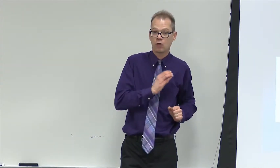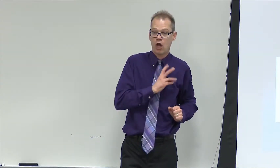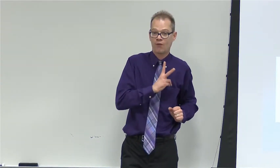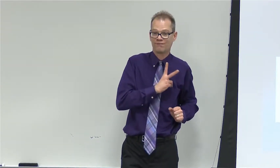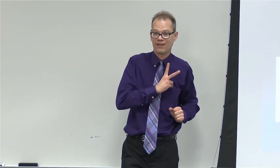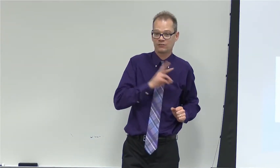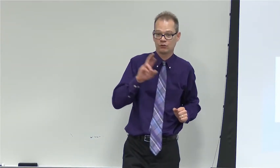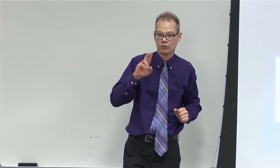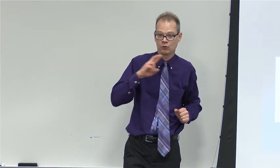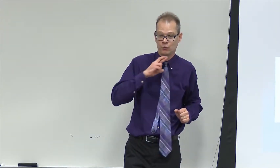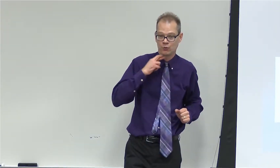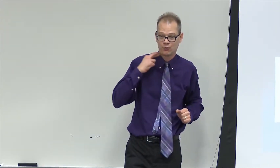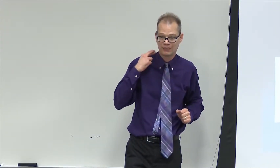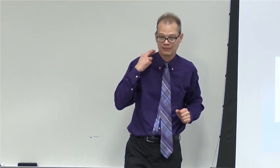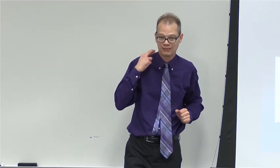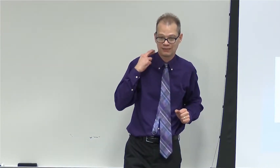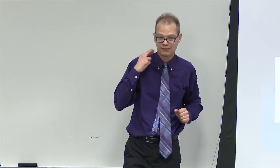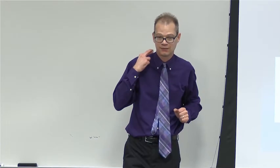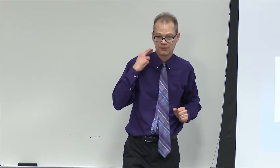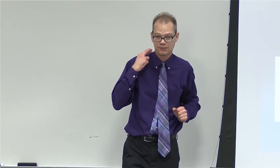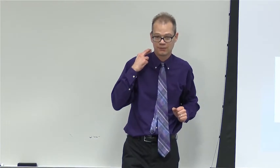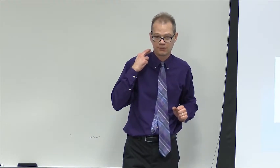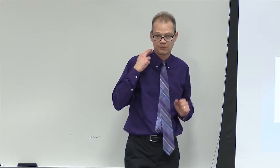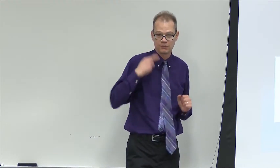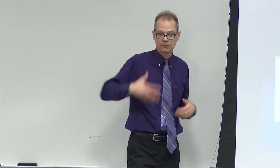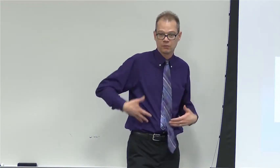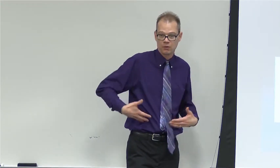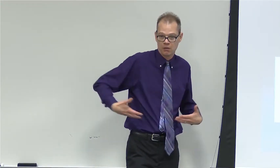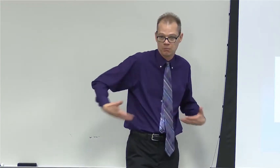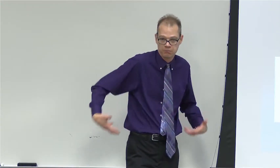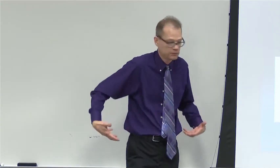and are at a higher risk for cardiovascular disease,